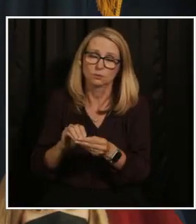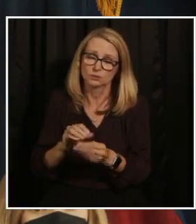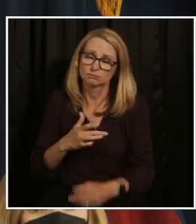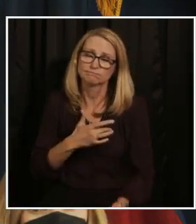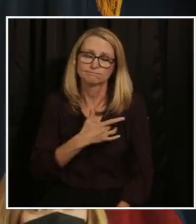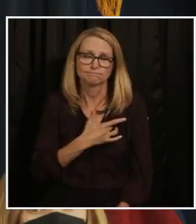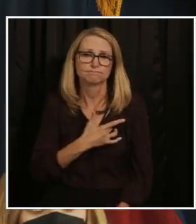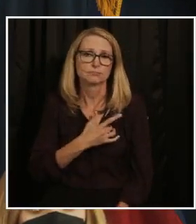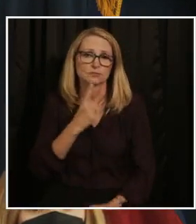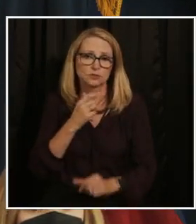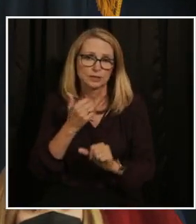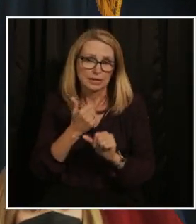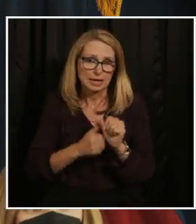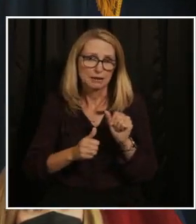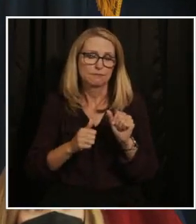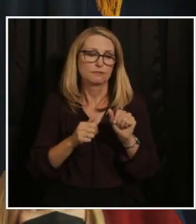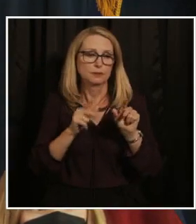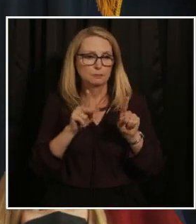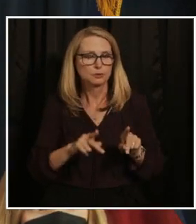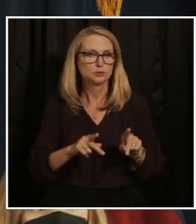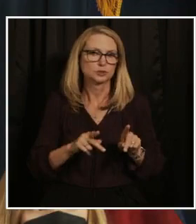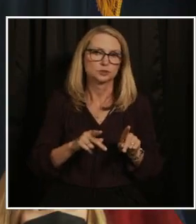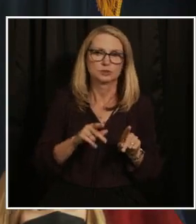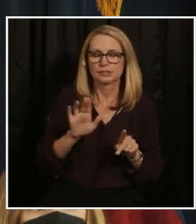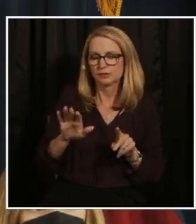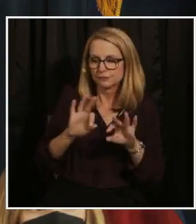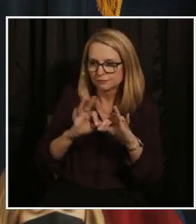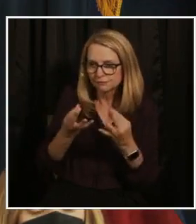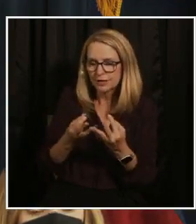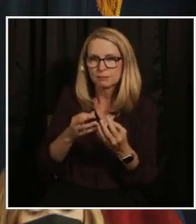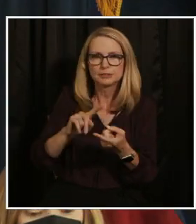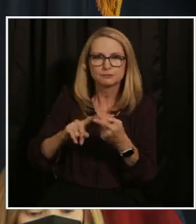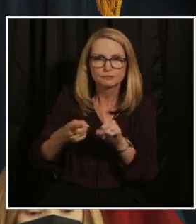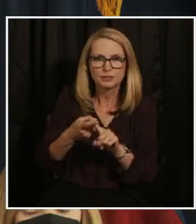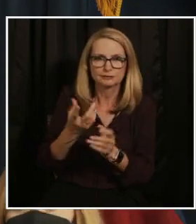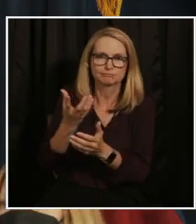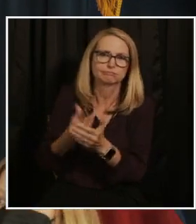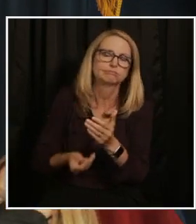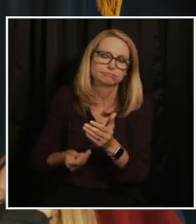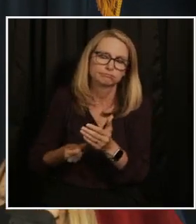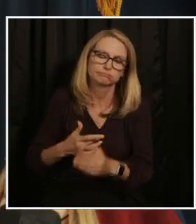survivor of the families who left loved ones behind it remains at a very high